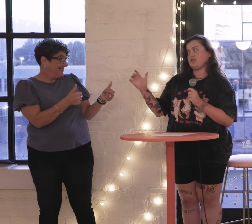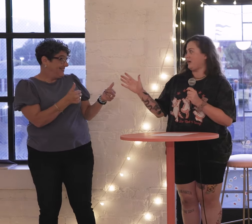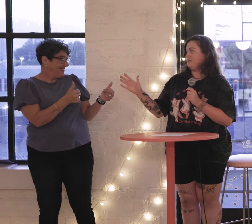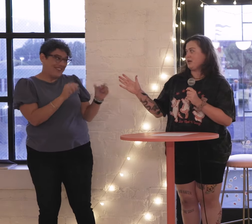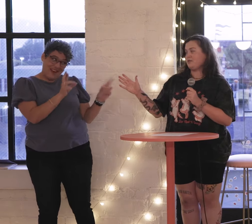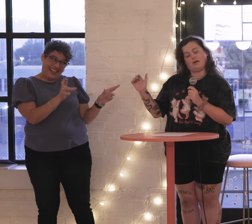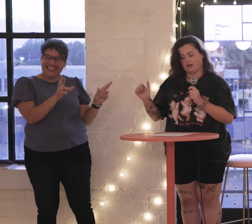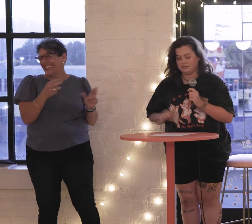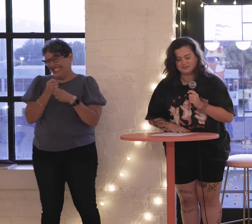Just checkin', make sure you're- okay.